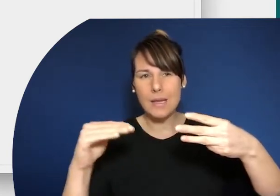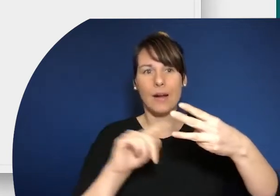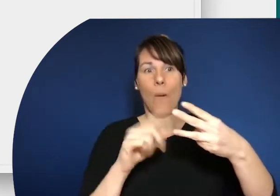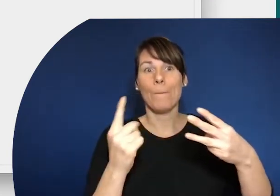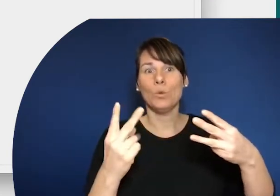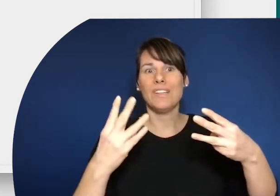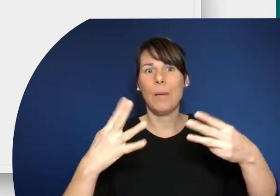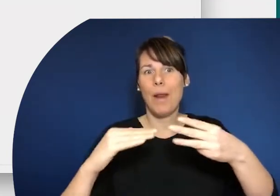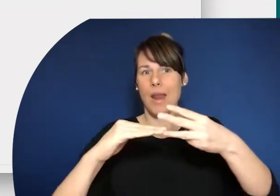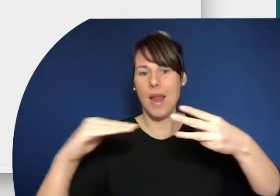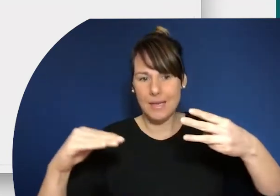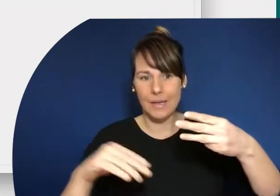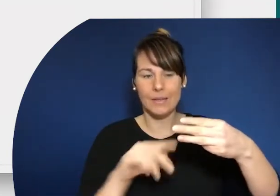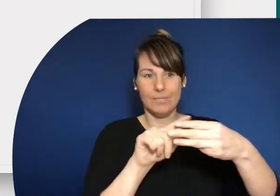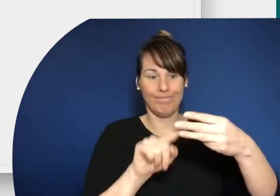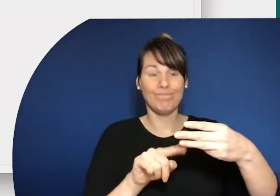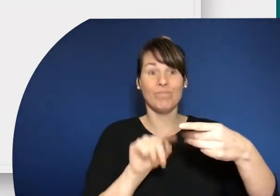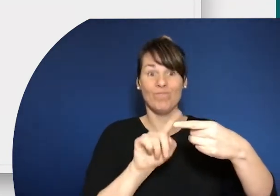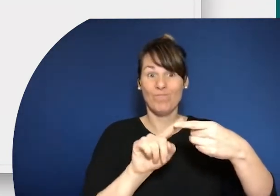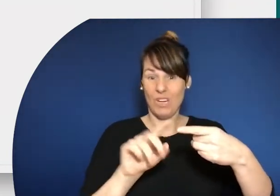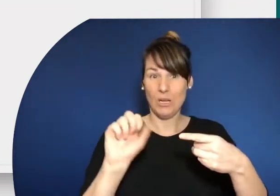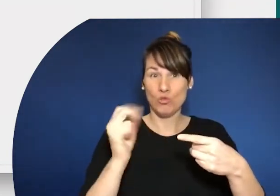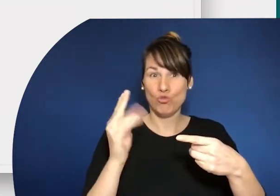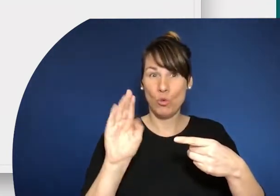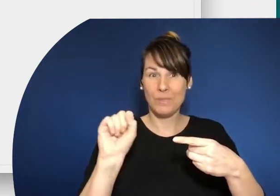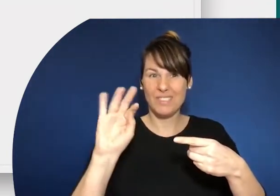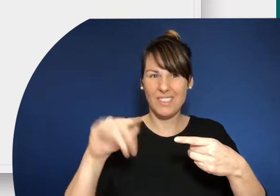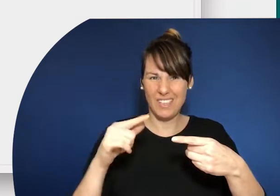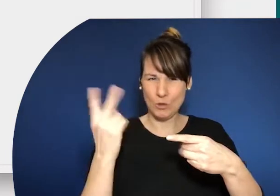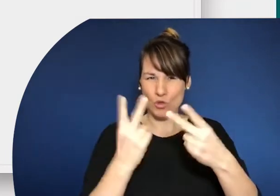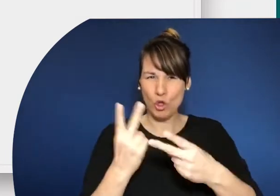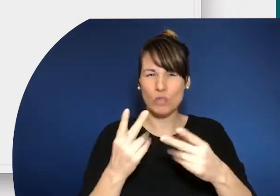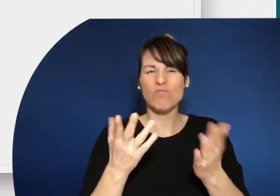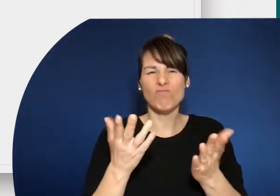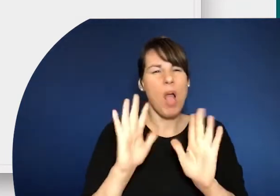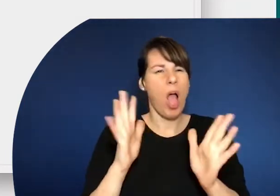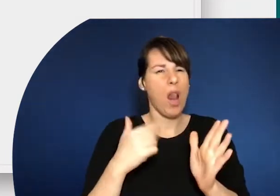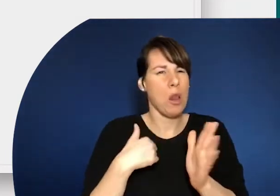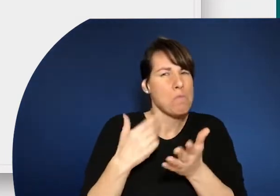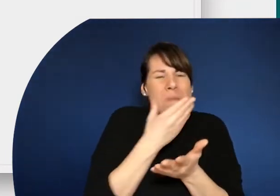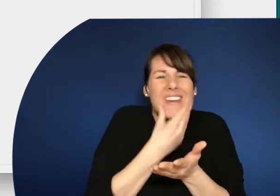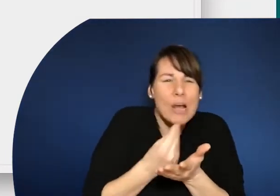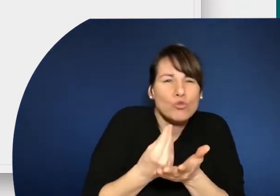Now, substring search is very similar to the one that I already described in the previous videos,